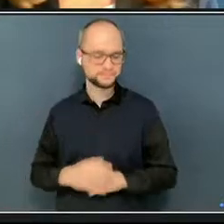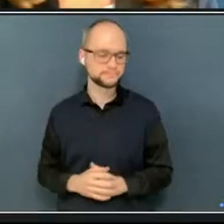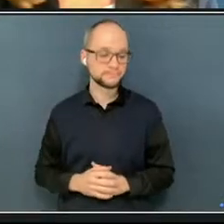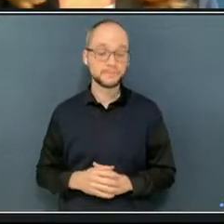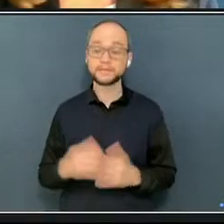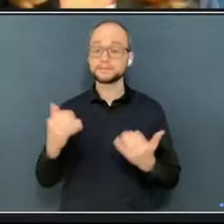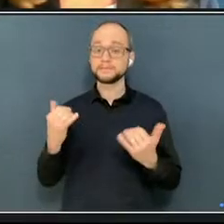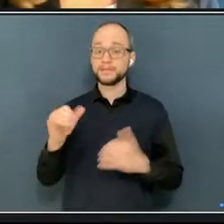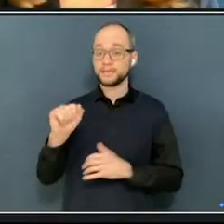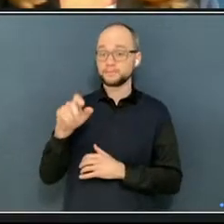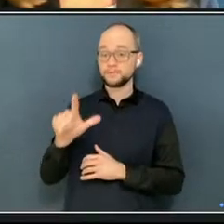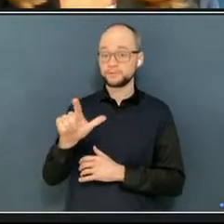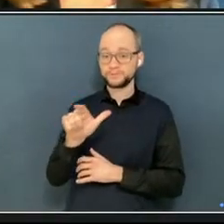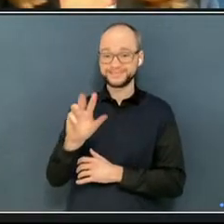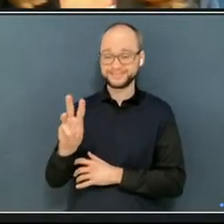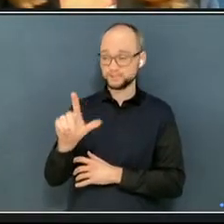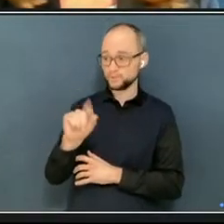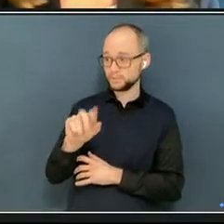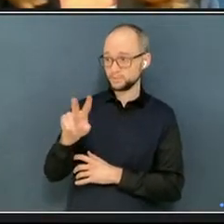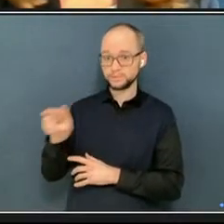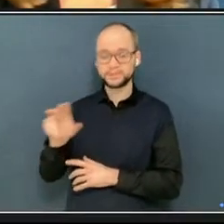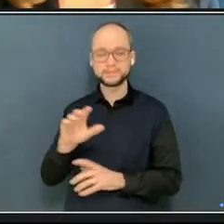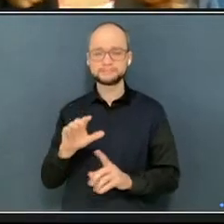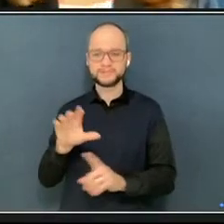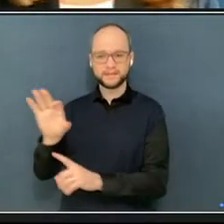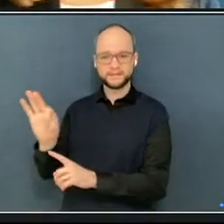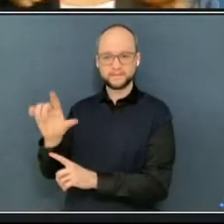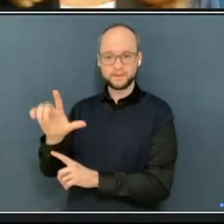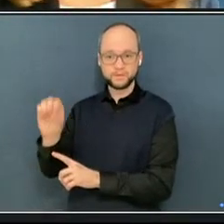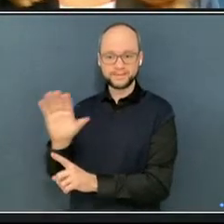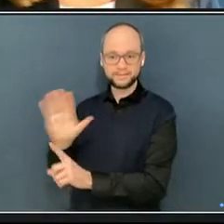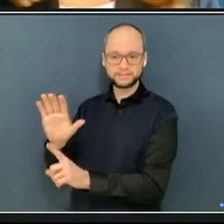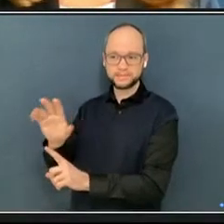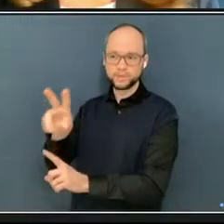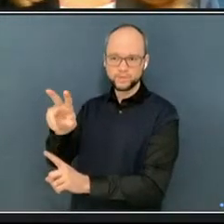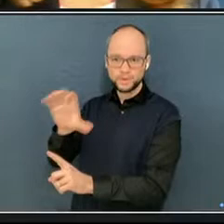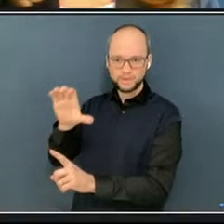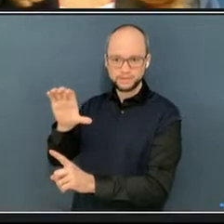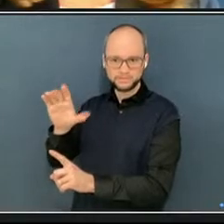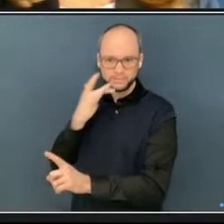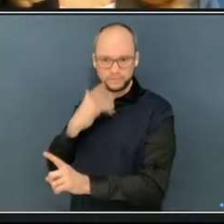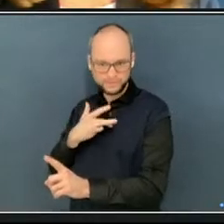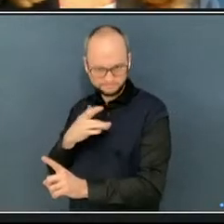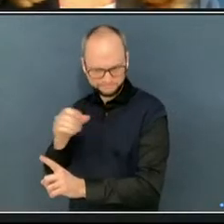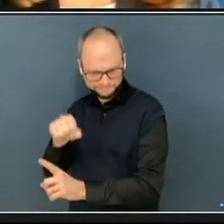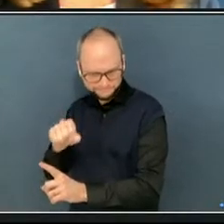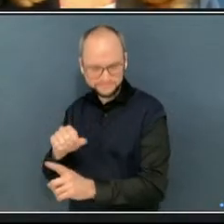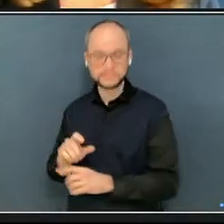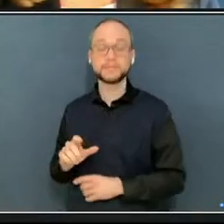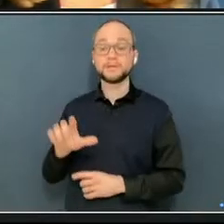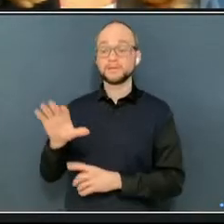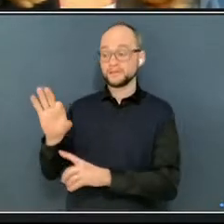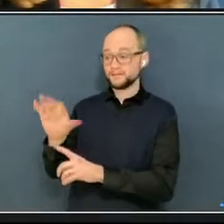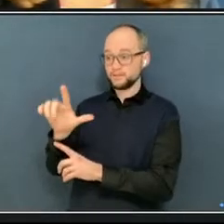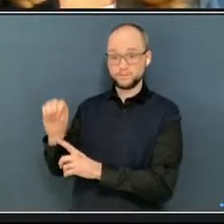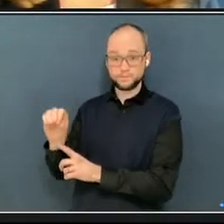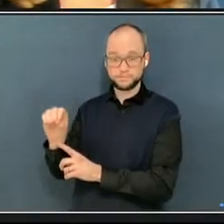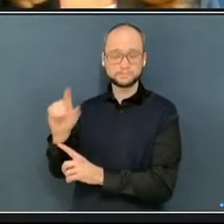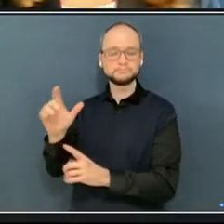birth of Frederick Law Olmsted. Olmsted is perhaps best known for designing Central Park